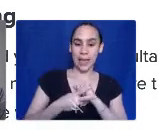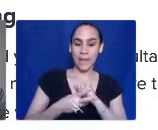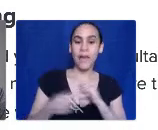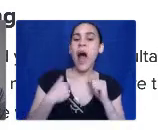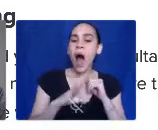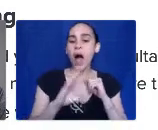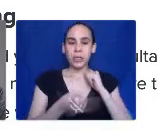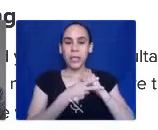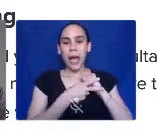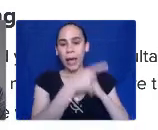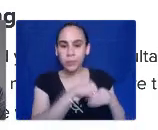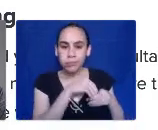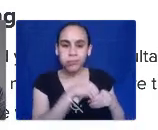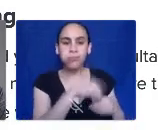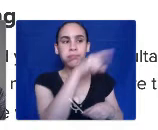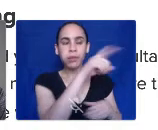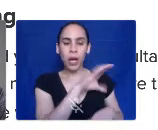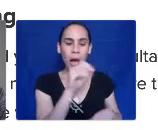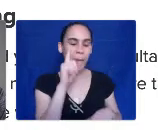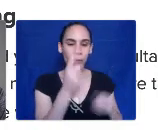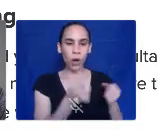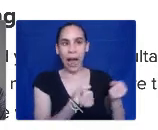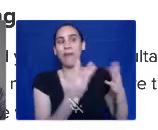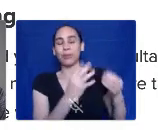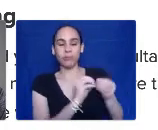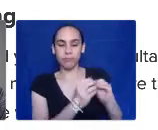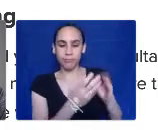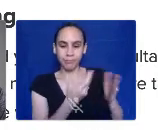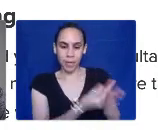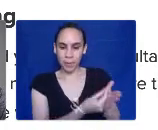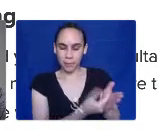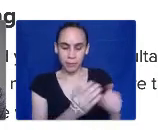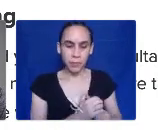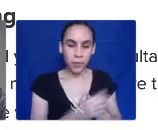x amount of money or i increase it efficiency by x amount of percent the other one is leadership